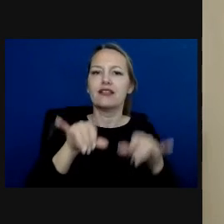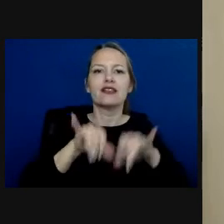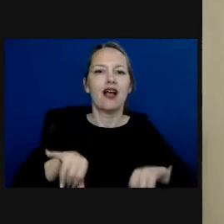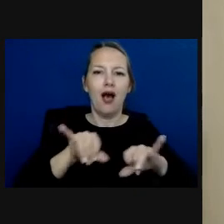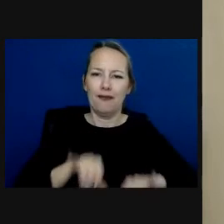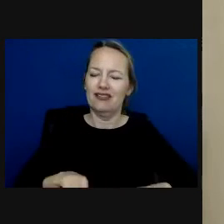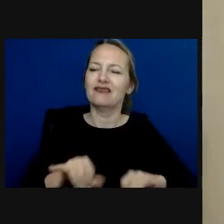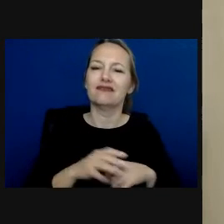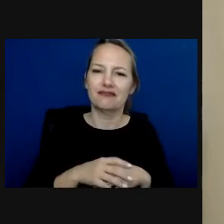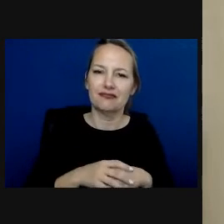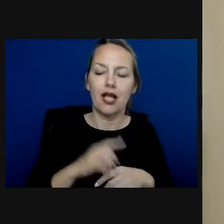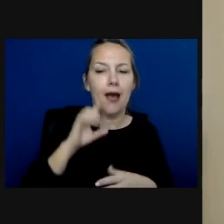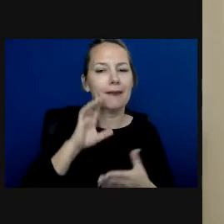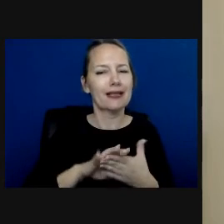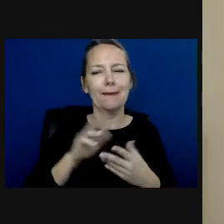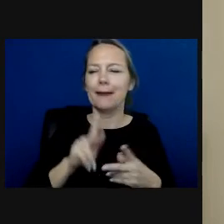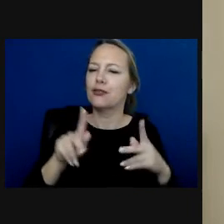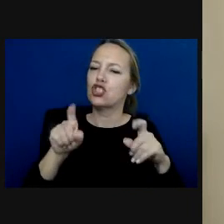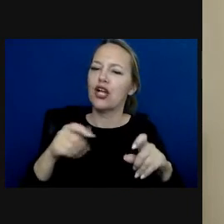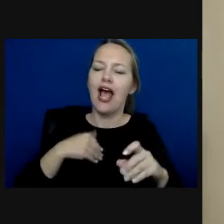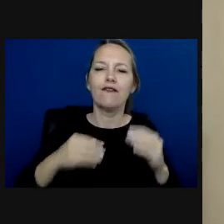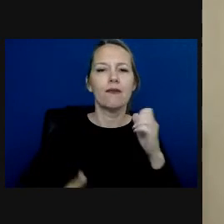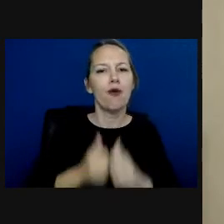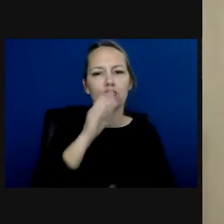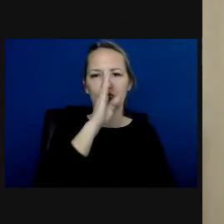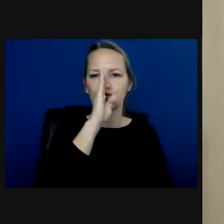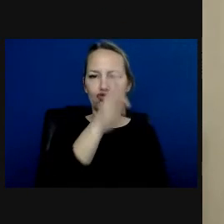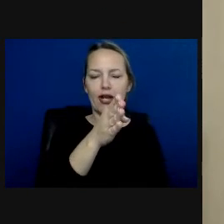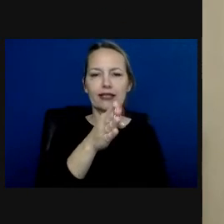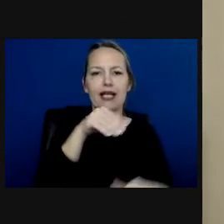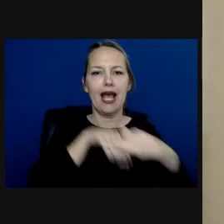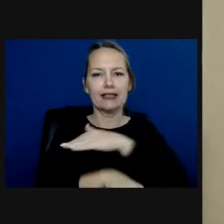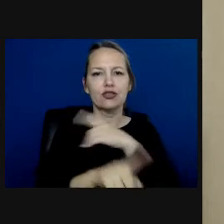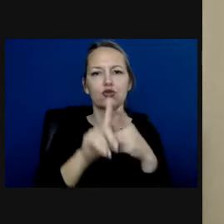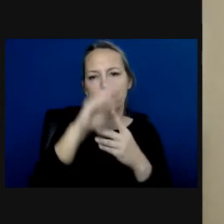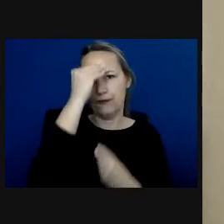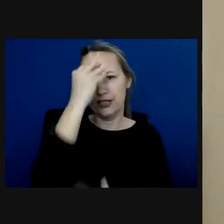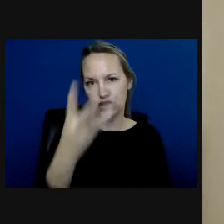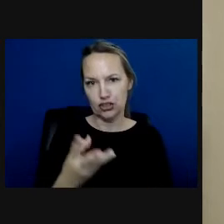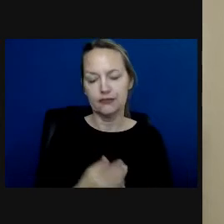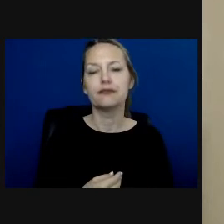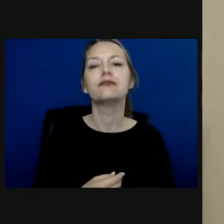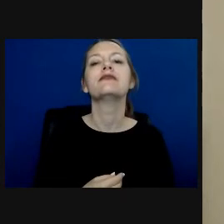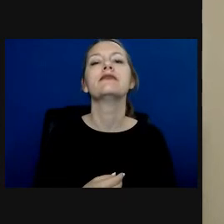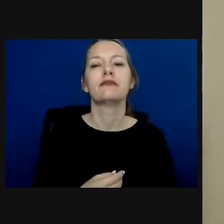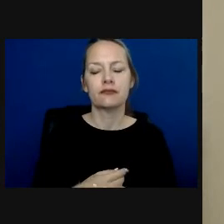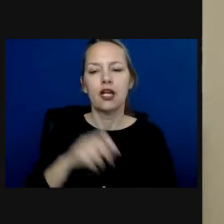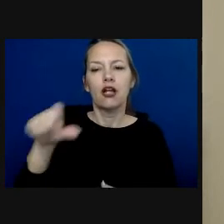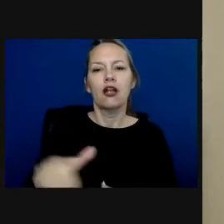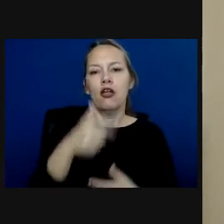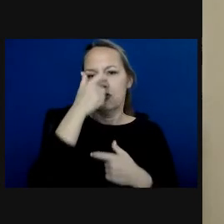but I believe that people should have the most direct access to information. Another interesting topic in the research suggested